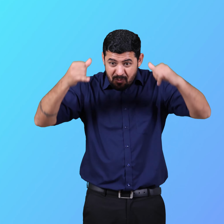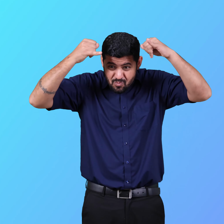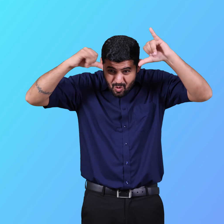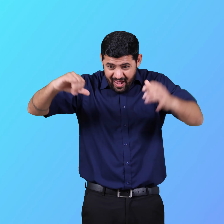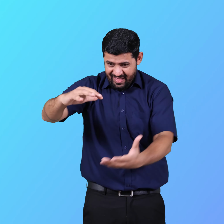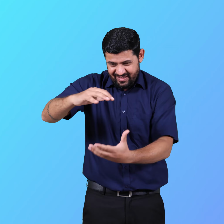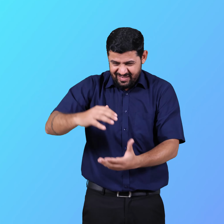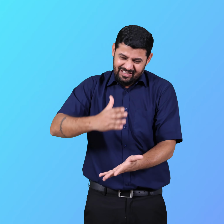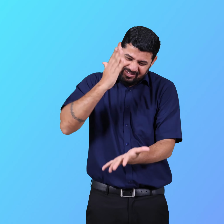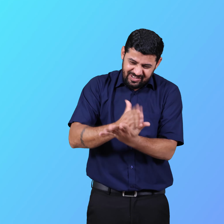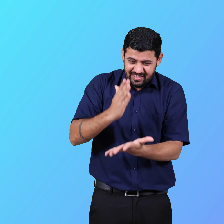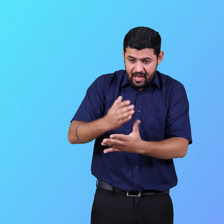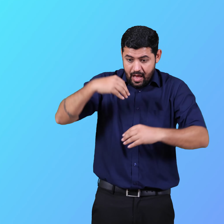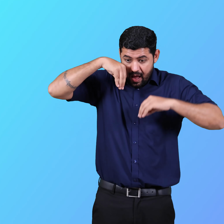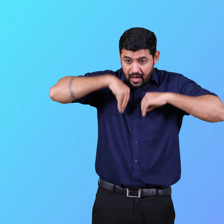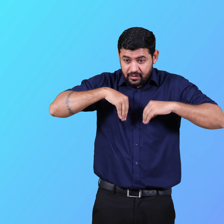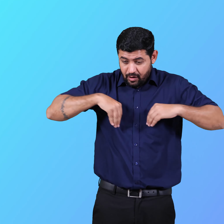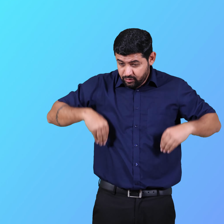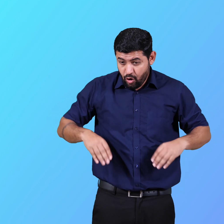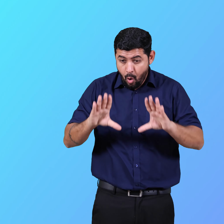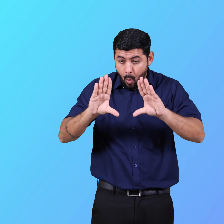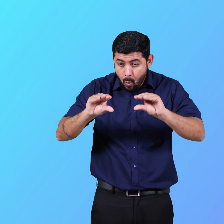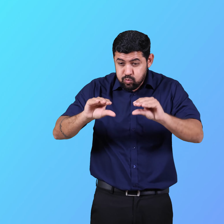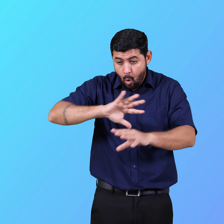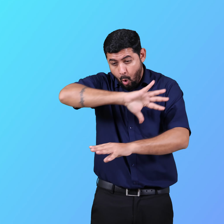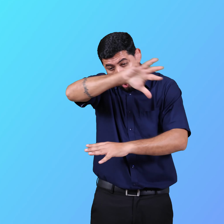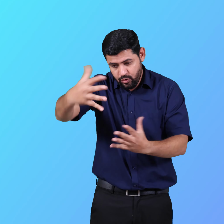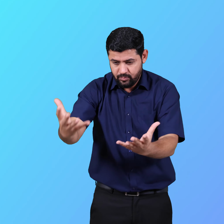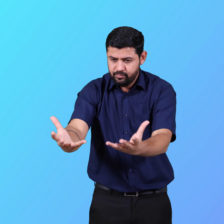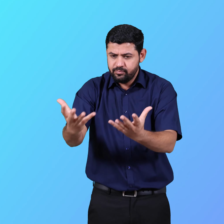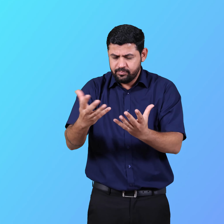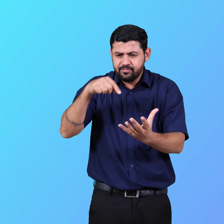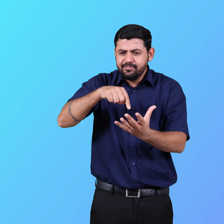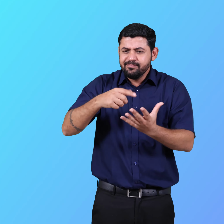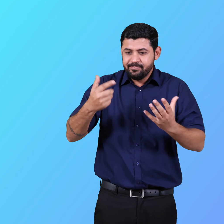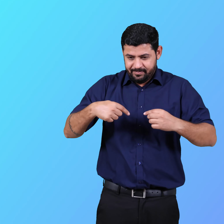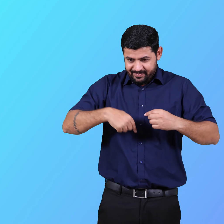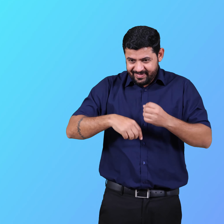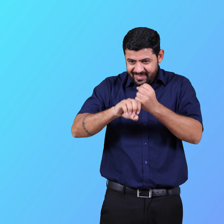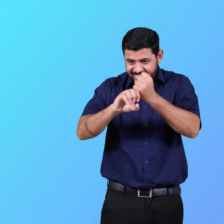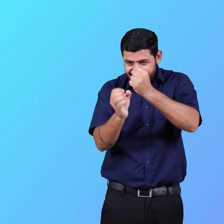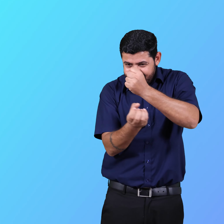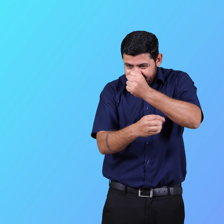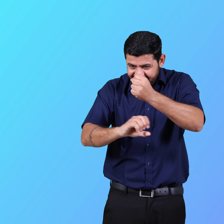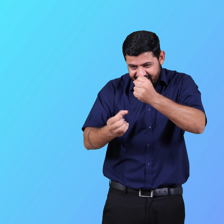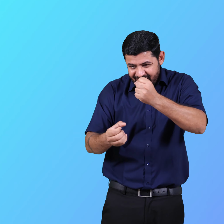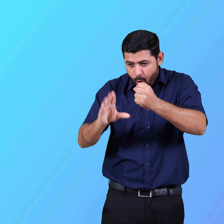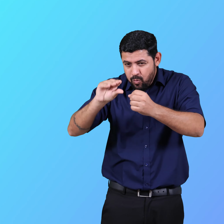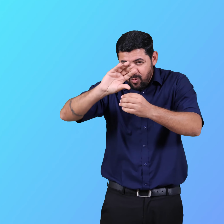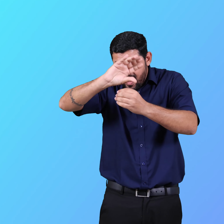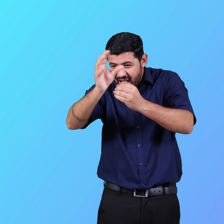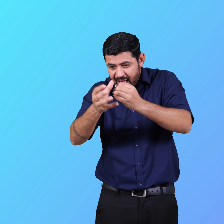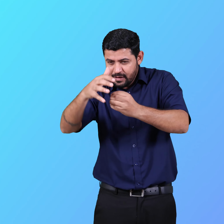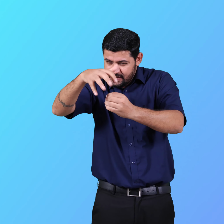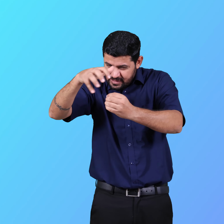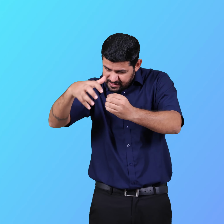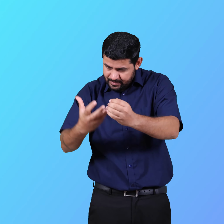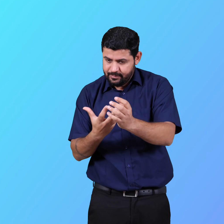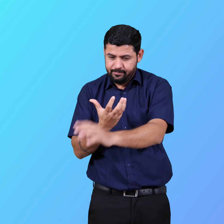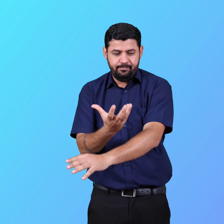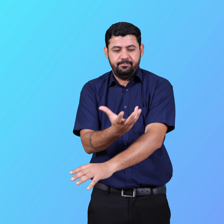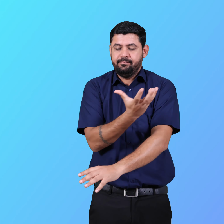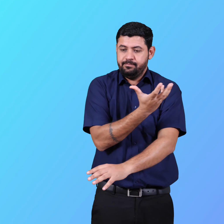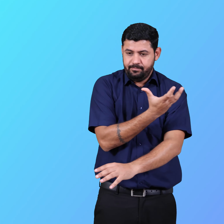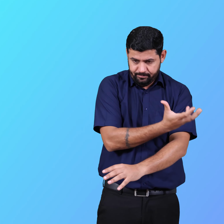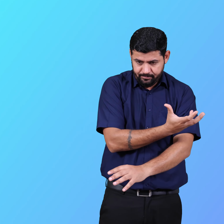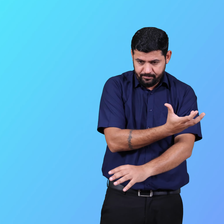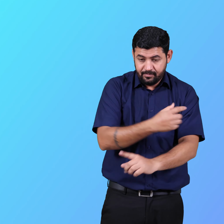Then the priest must take all the fat from the bull for the sin offering. He must take the fat that is on and around the inner parts.